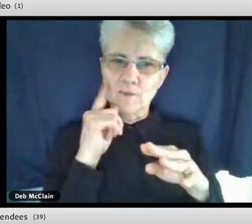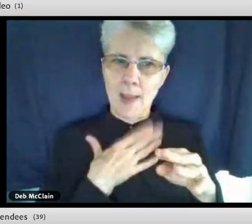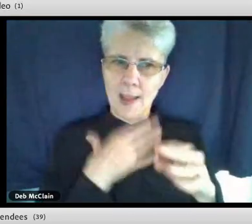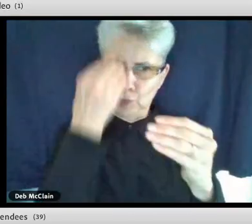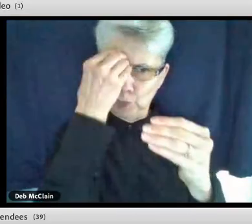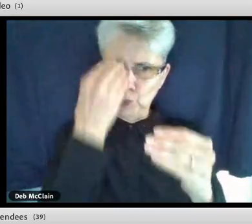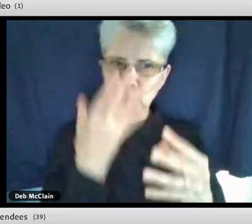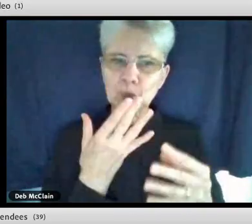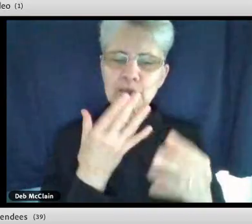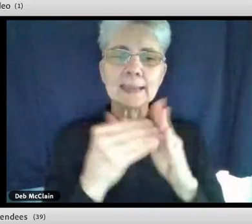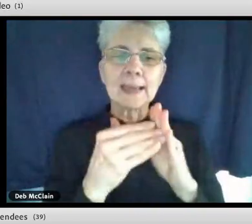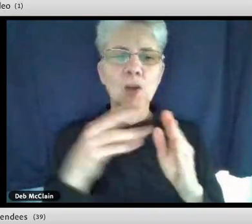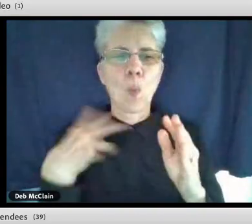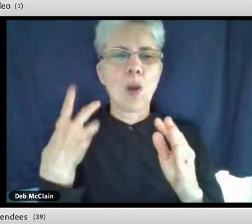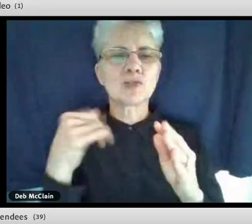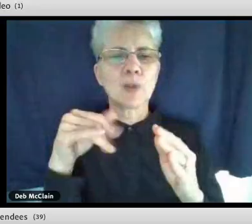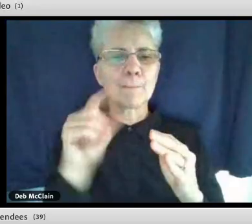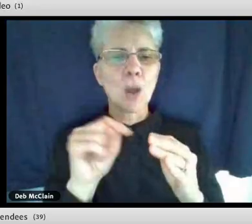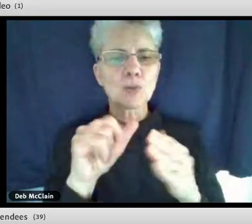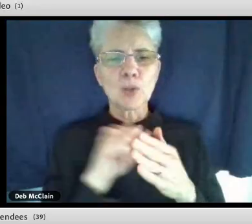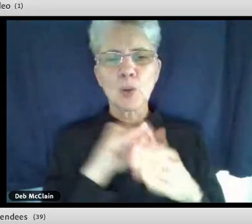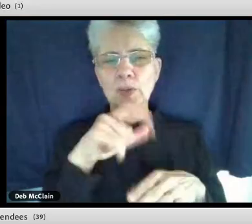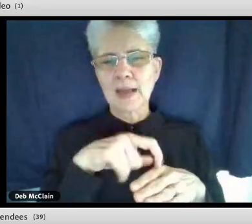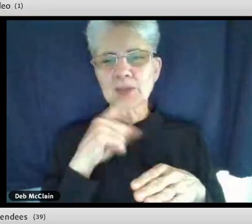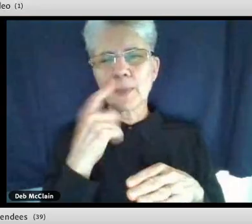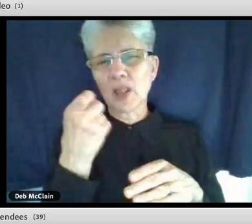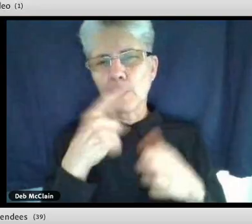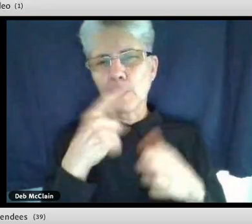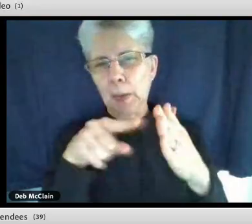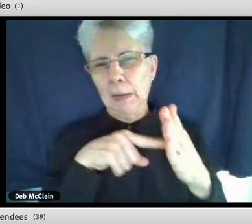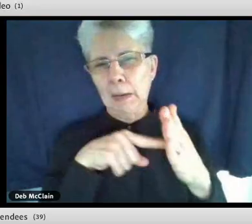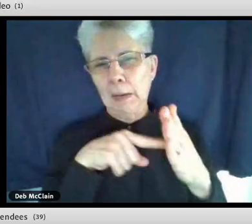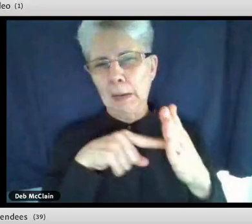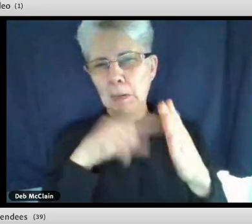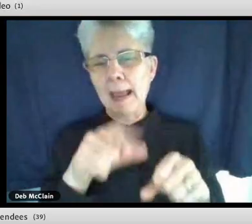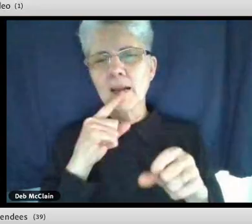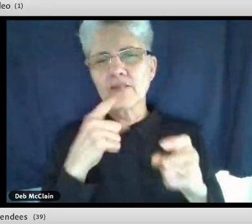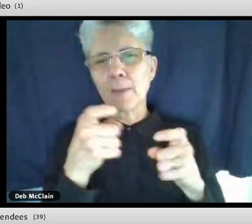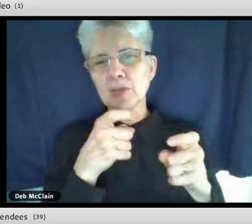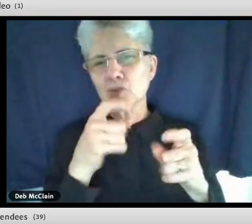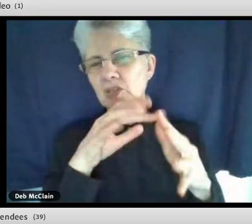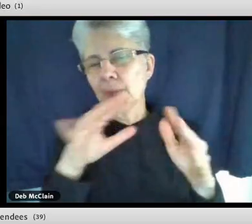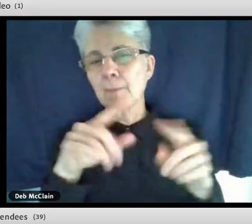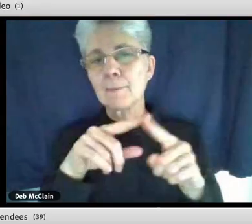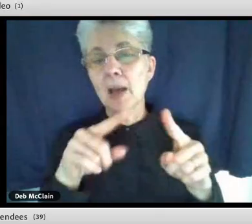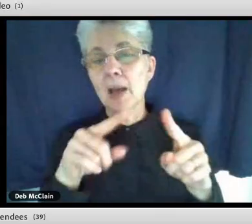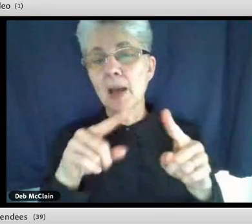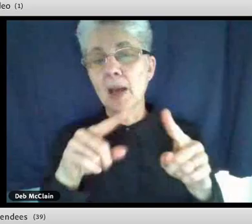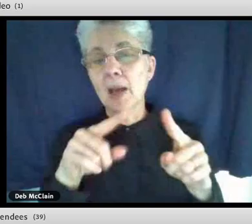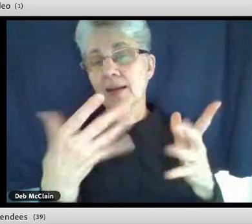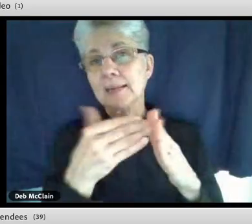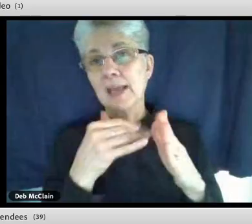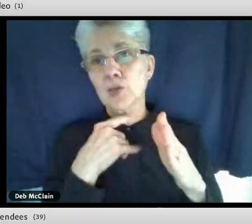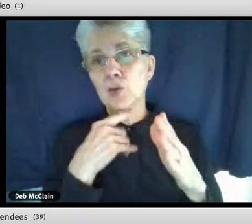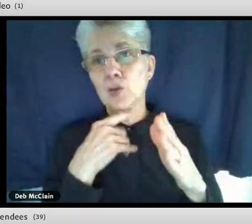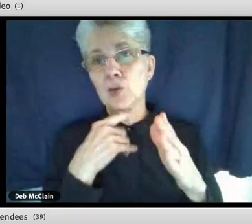and so this is kind of what I rely on for my news, and, again, "Washington Post," "New York Times" can be a little bit critical of the administration,